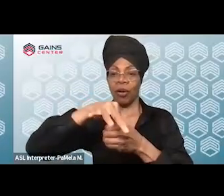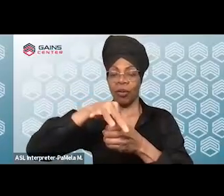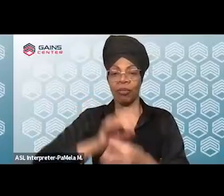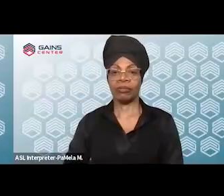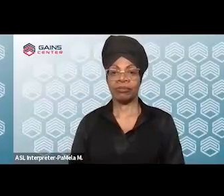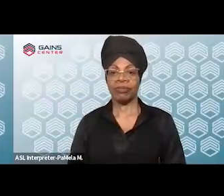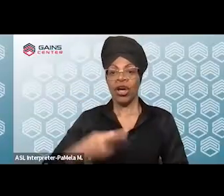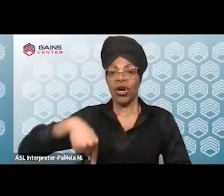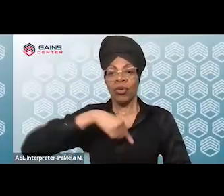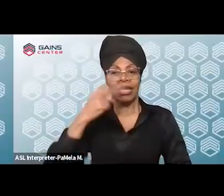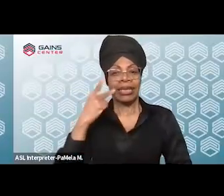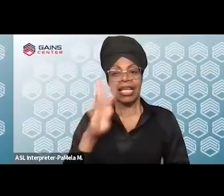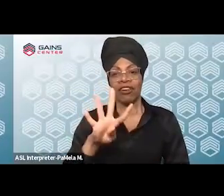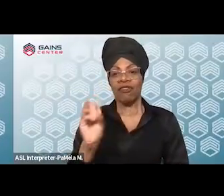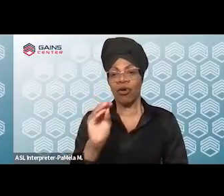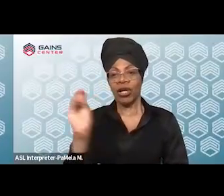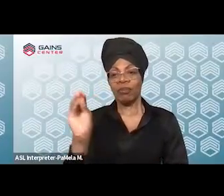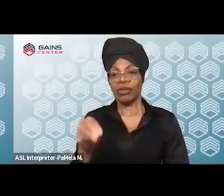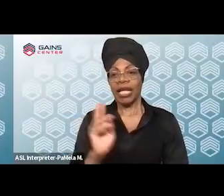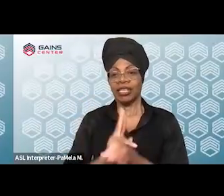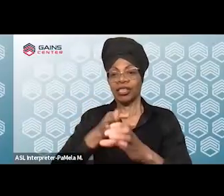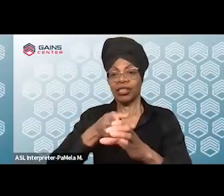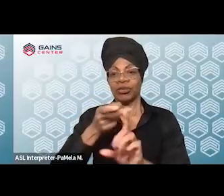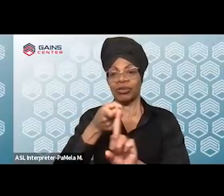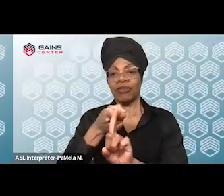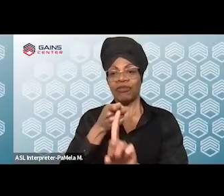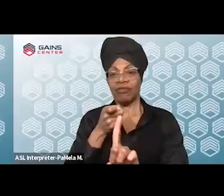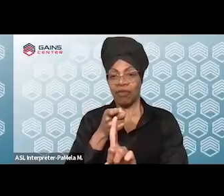We do see about 40% of you joining from urban locations,